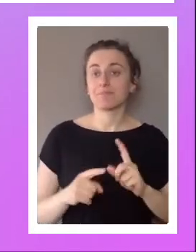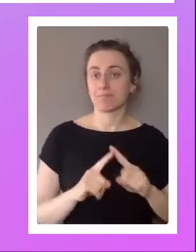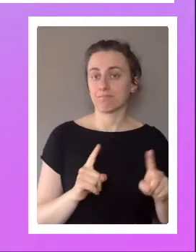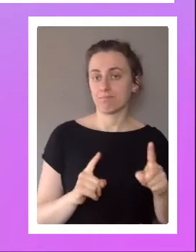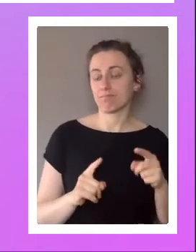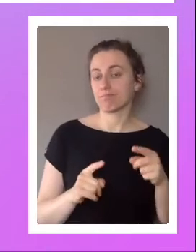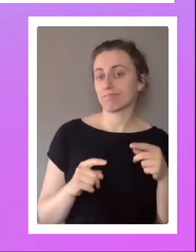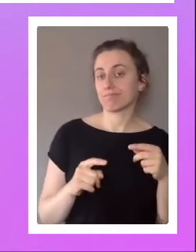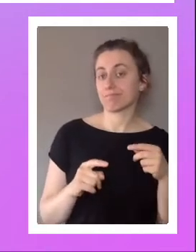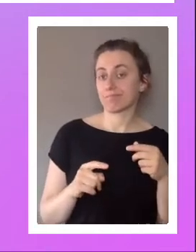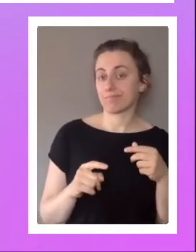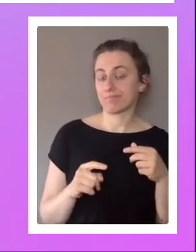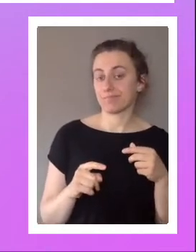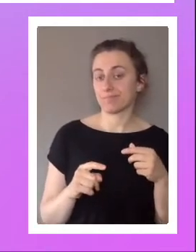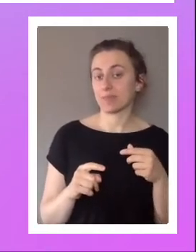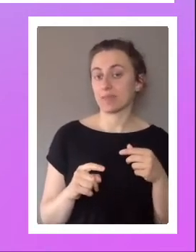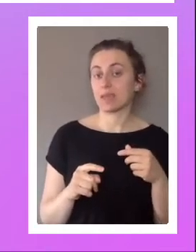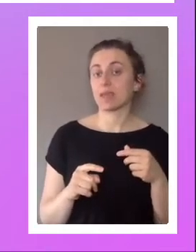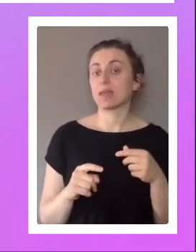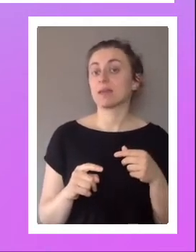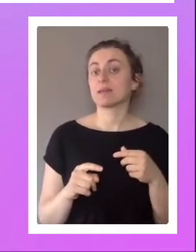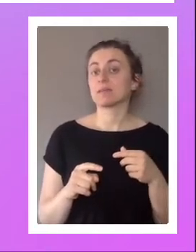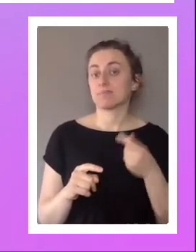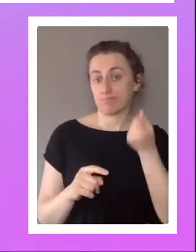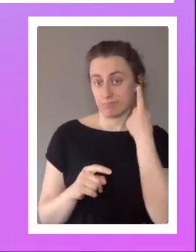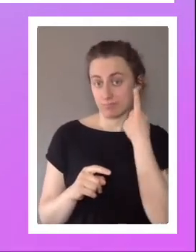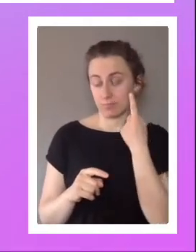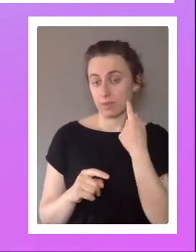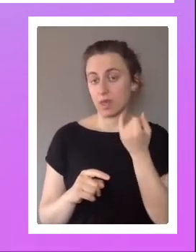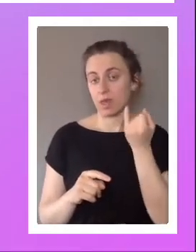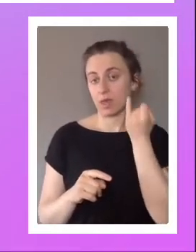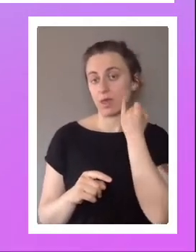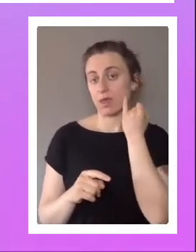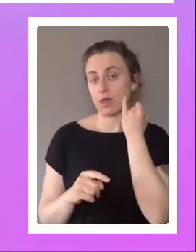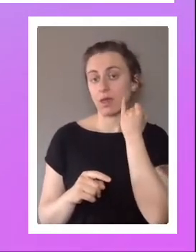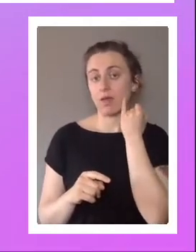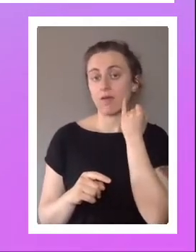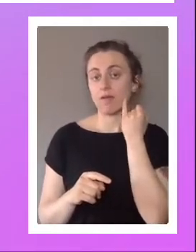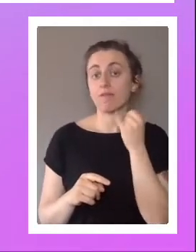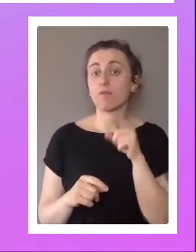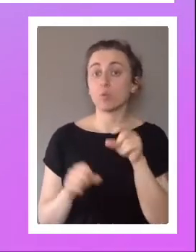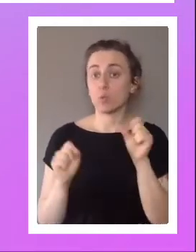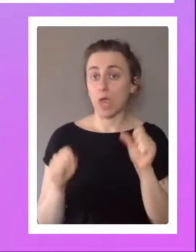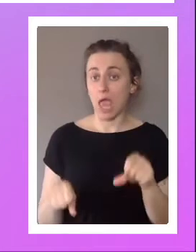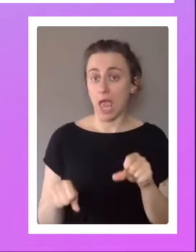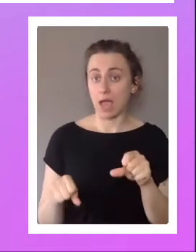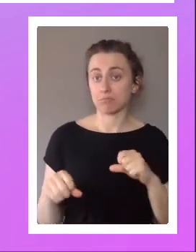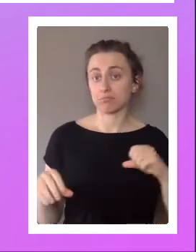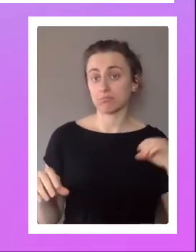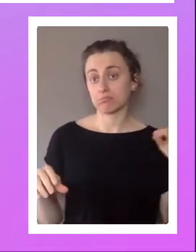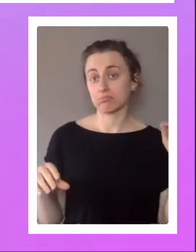The first one is that if you are able to introduce a very good accommodation you may actually grow